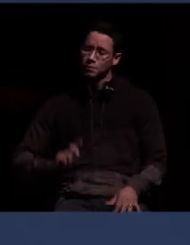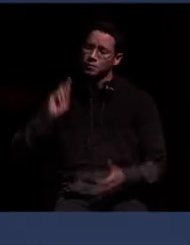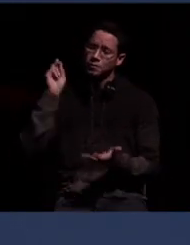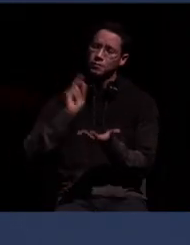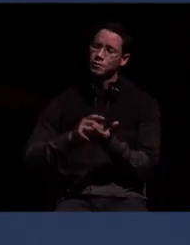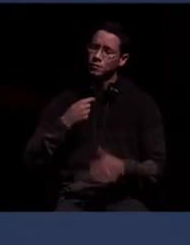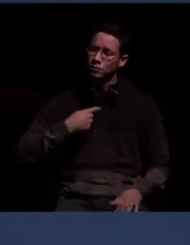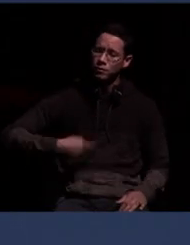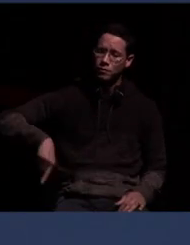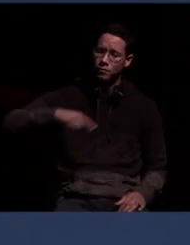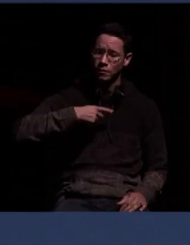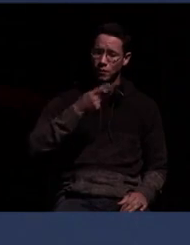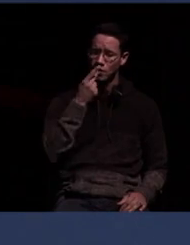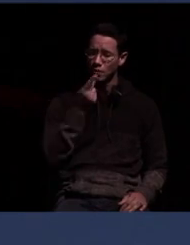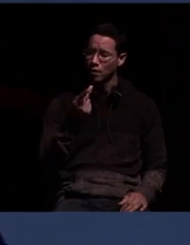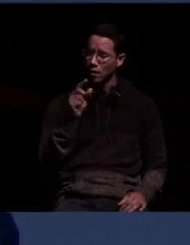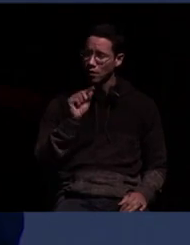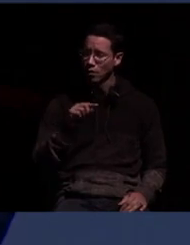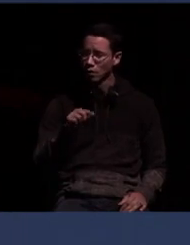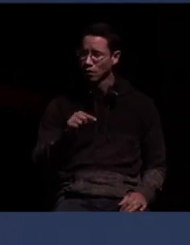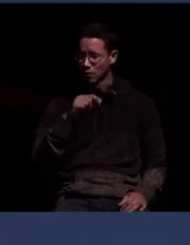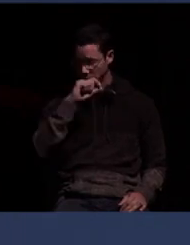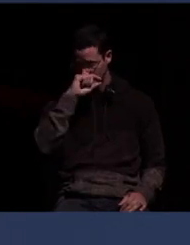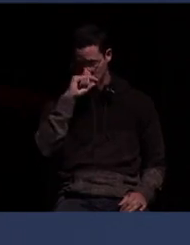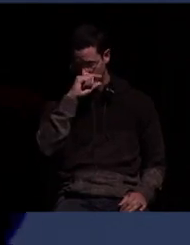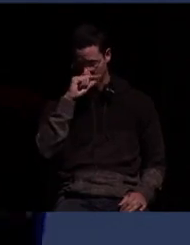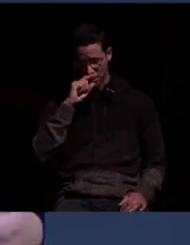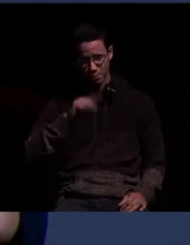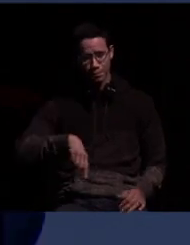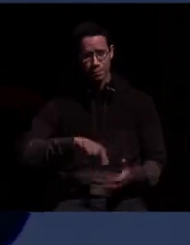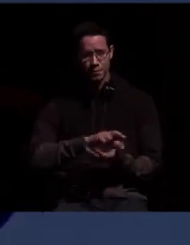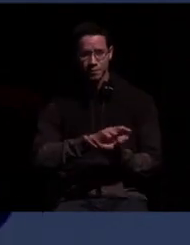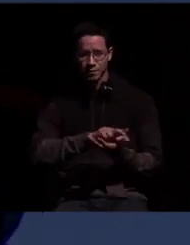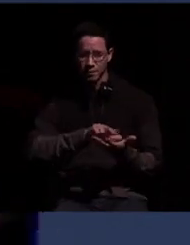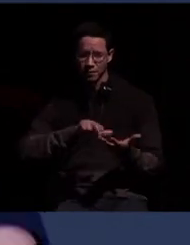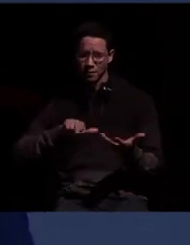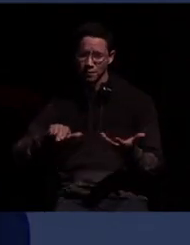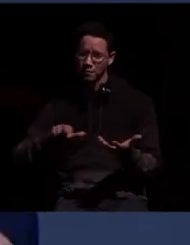will echo with several voices, dialogues